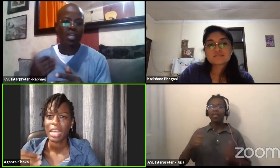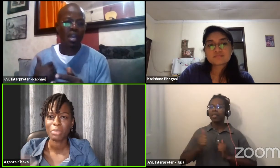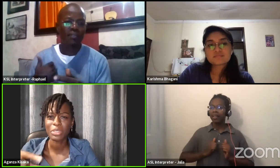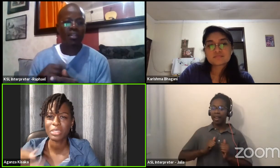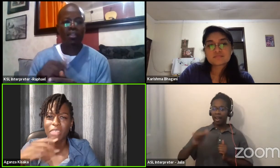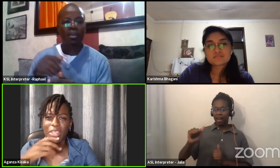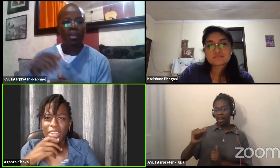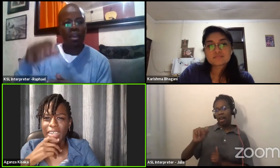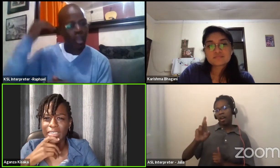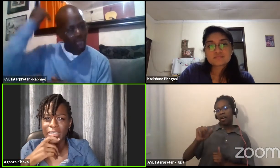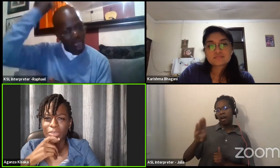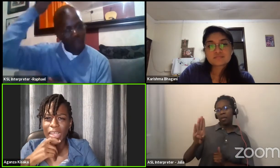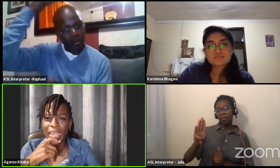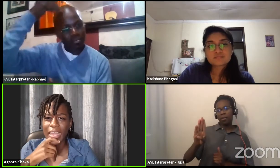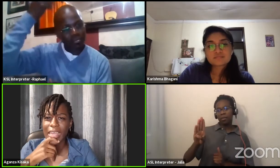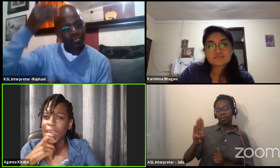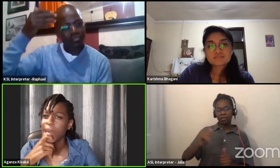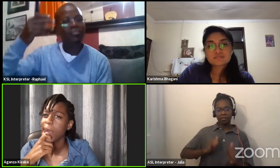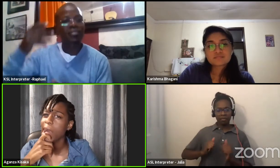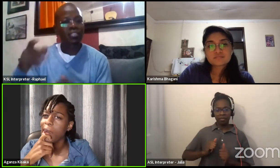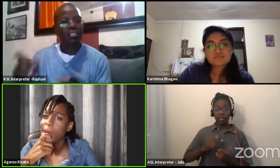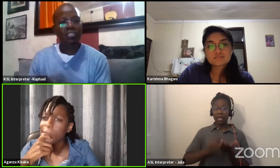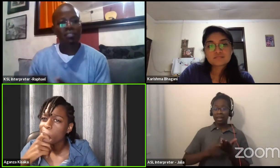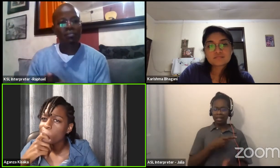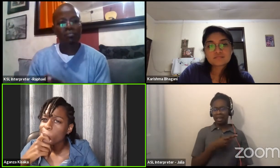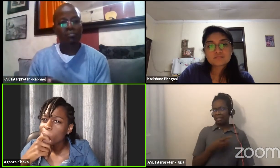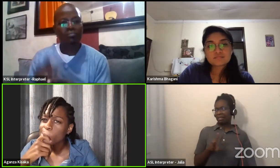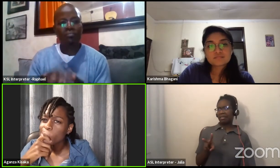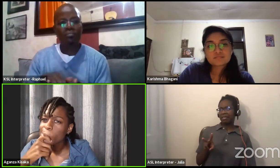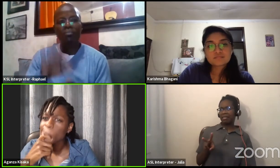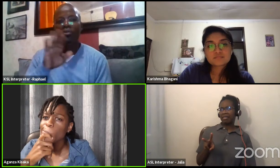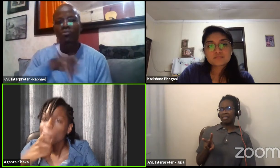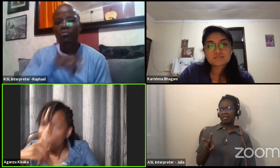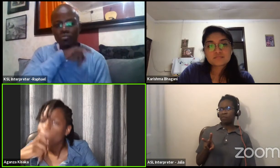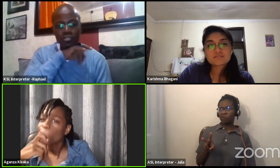And most of the Ugandans were like, "Hmm, interesting."